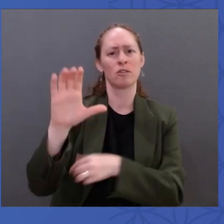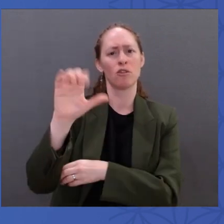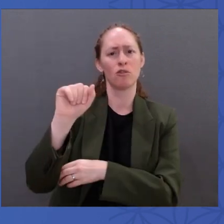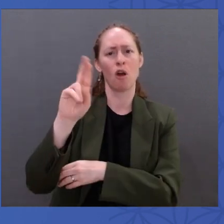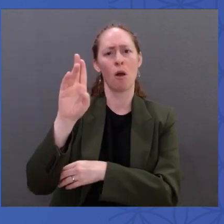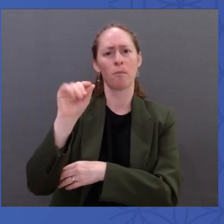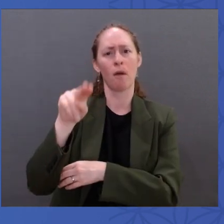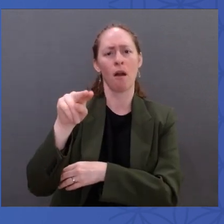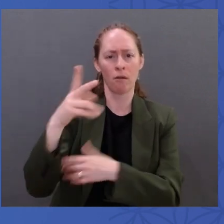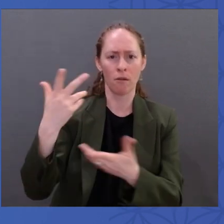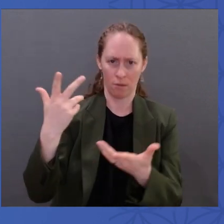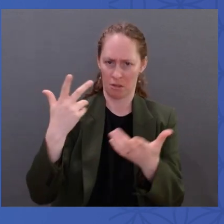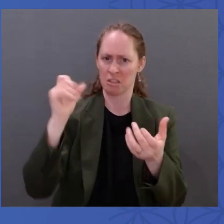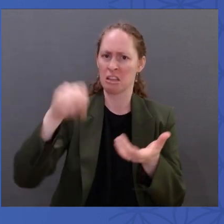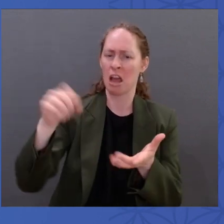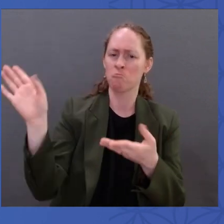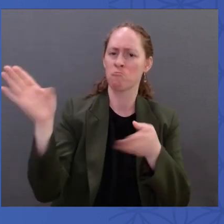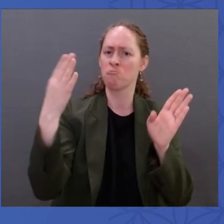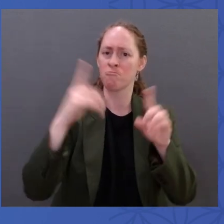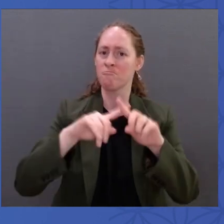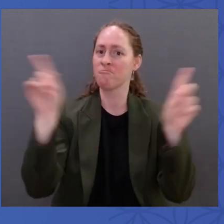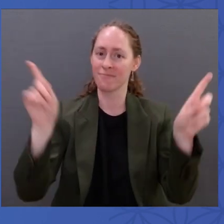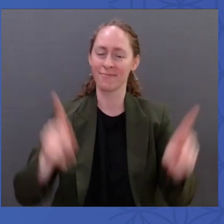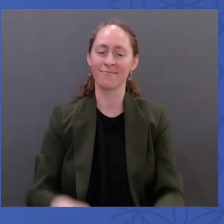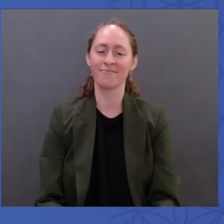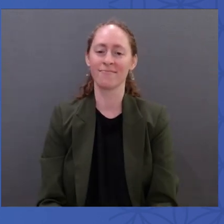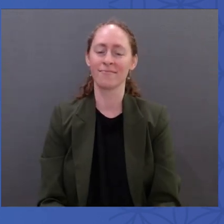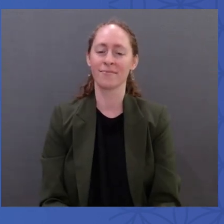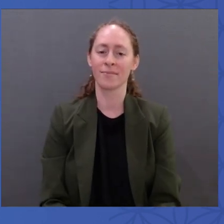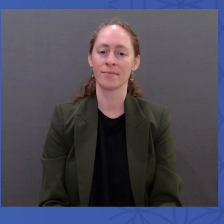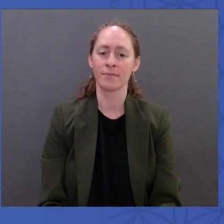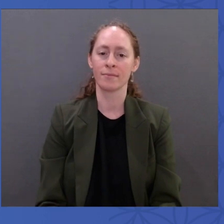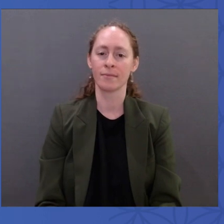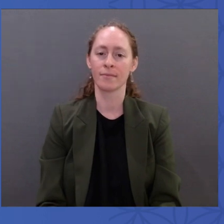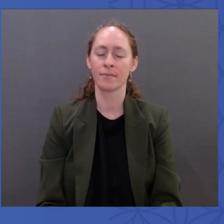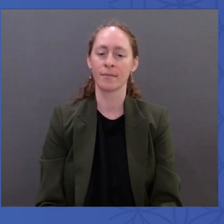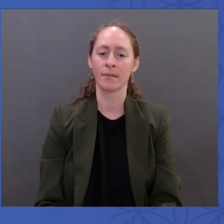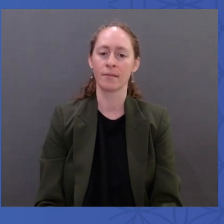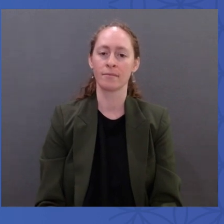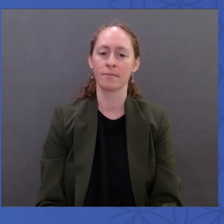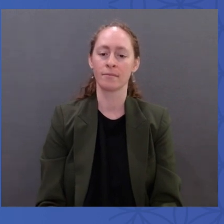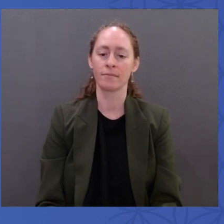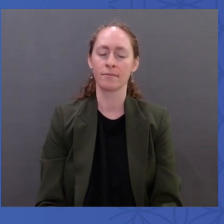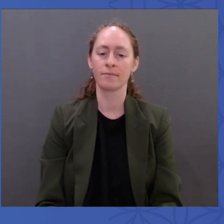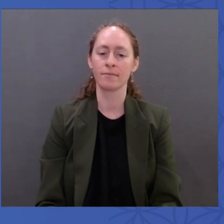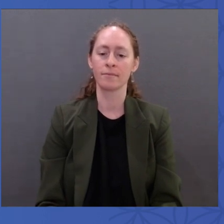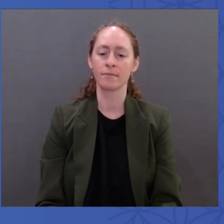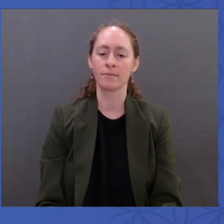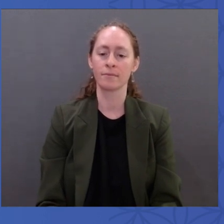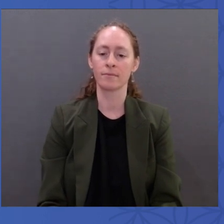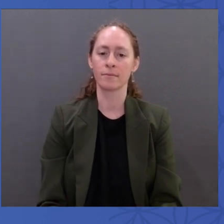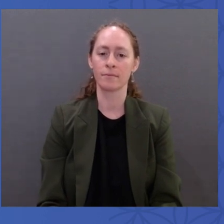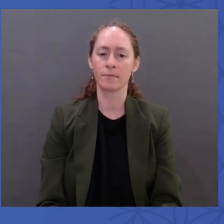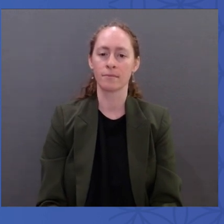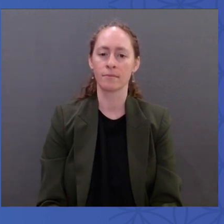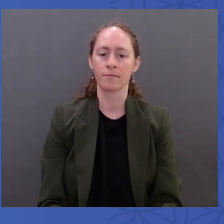Fellow leaders and delegates. We call today's launch of the IPEF